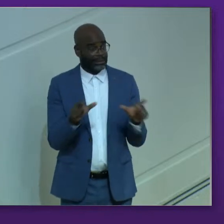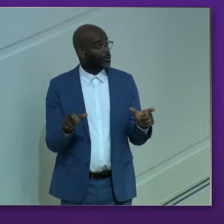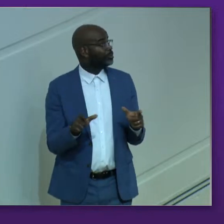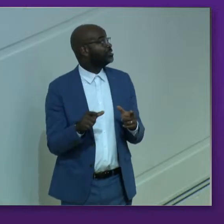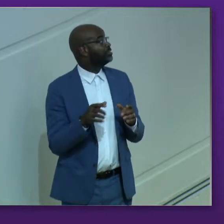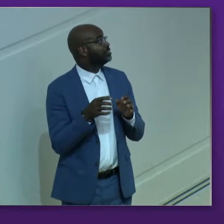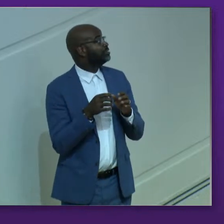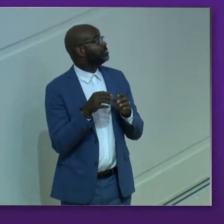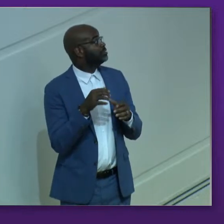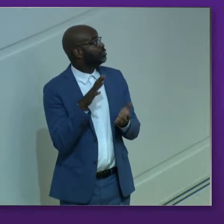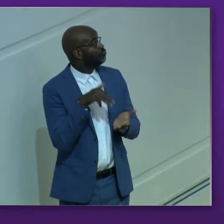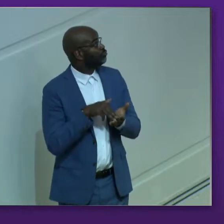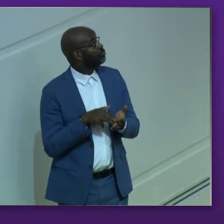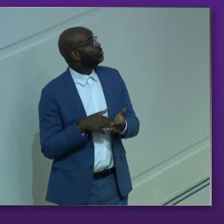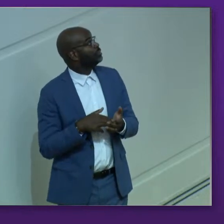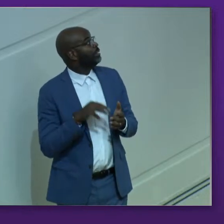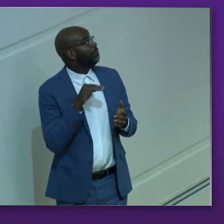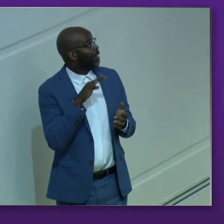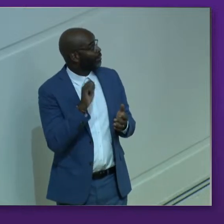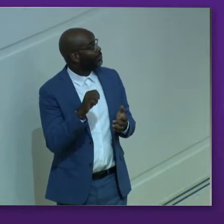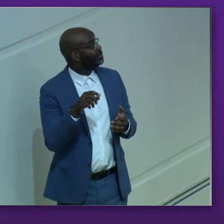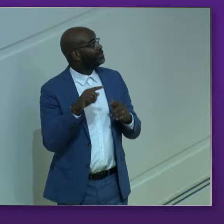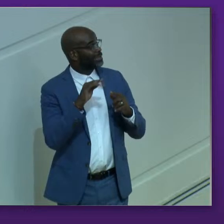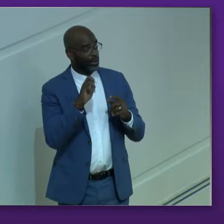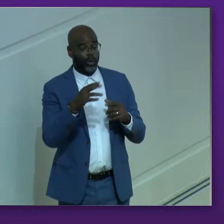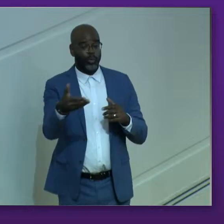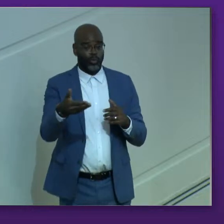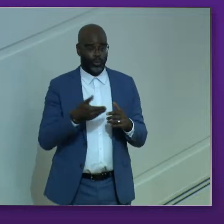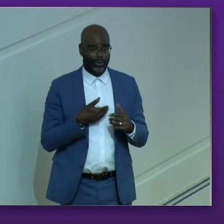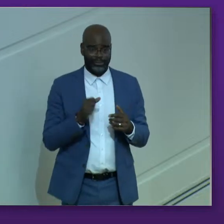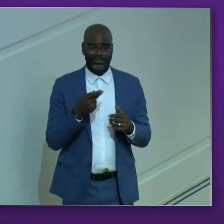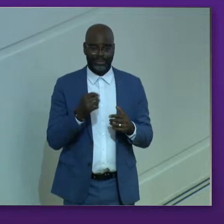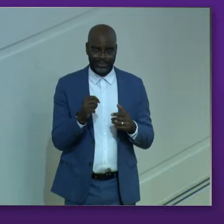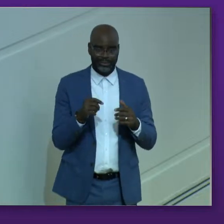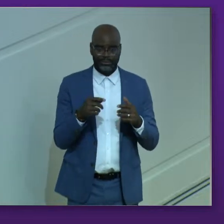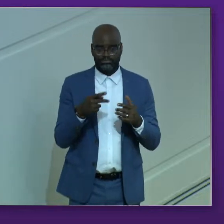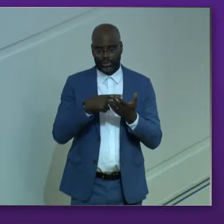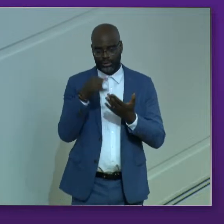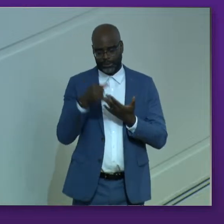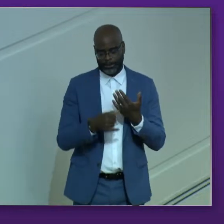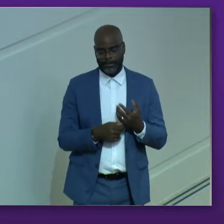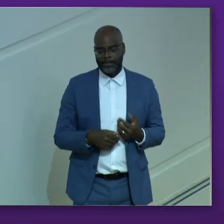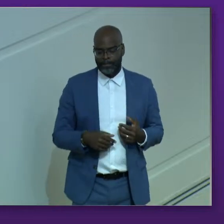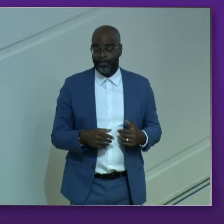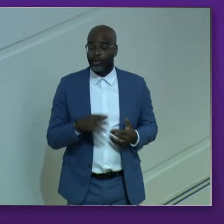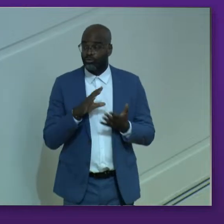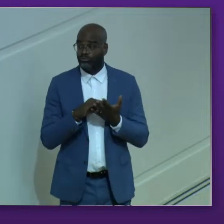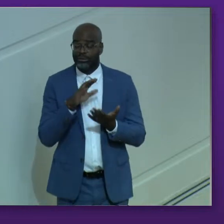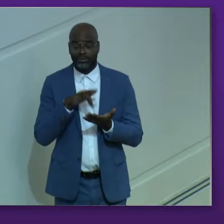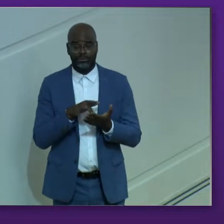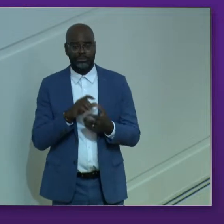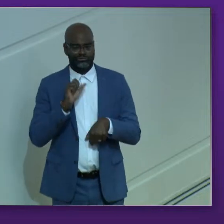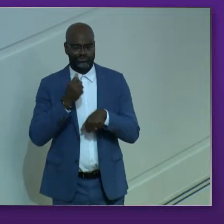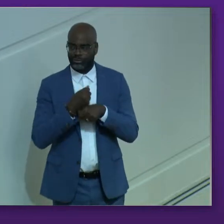HOURS BECAUSE I TALKED VERY FAST TODAY. OUR FINAL AWARD GOES TO THE TEAM RESPONSIBLE